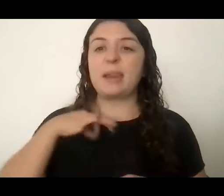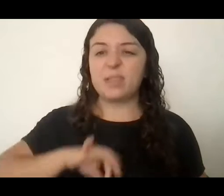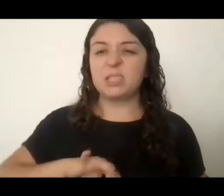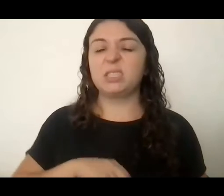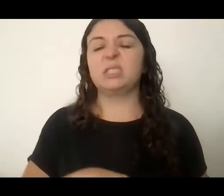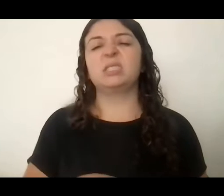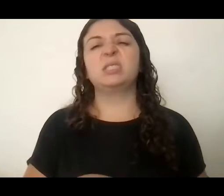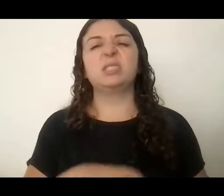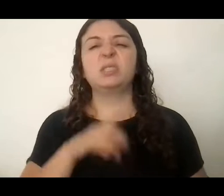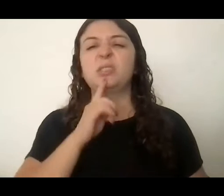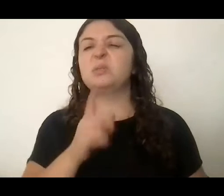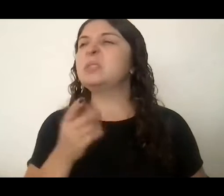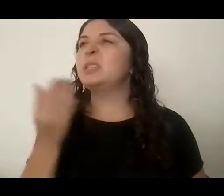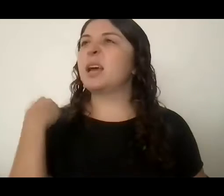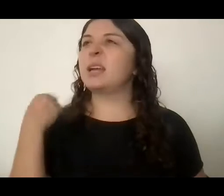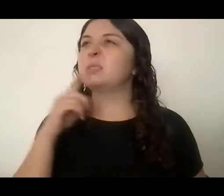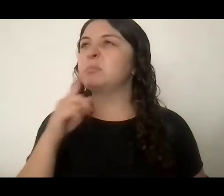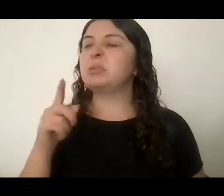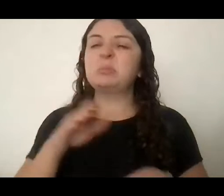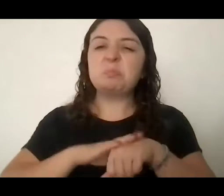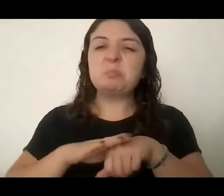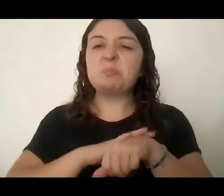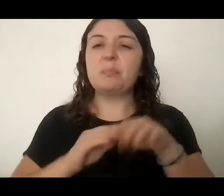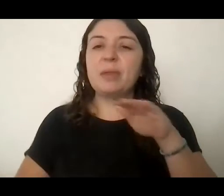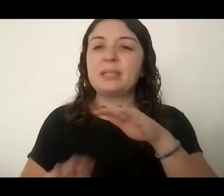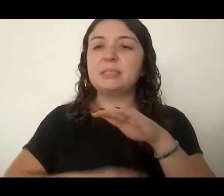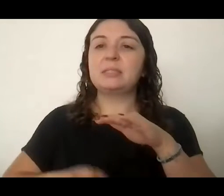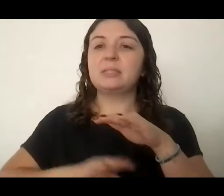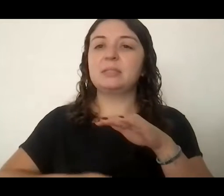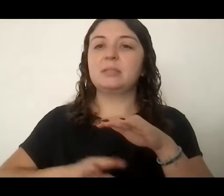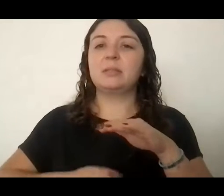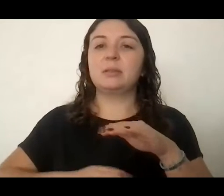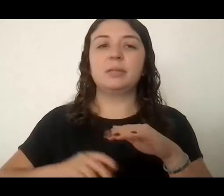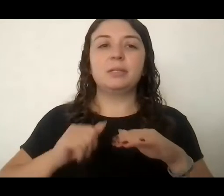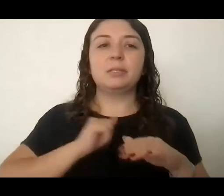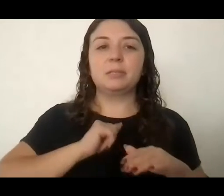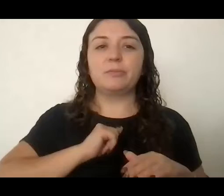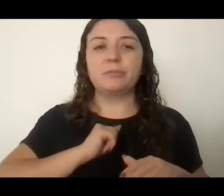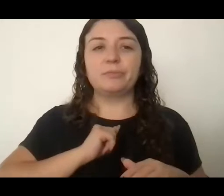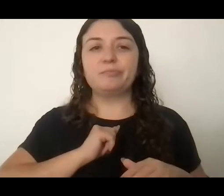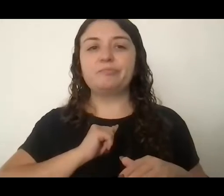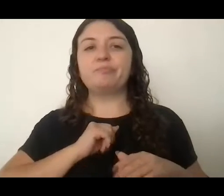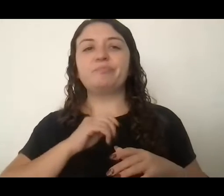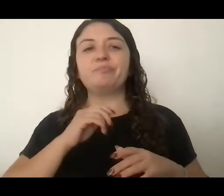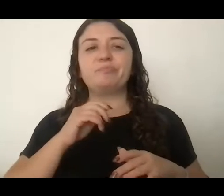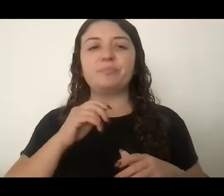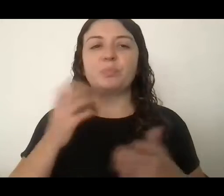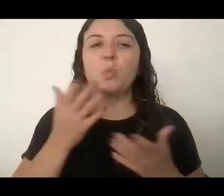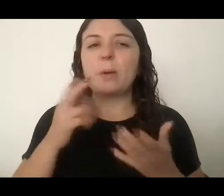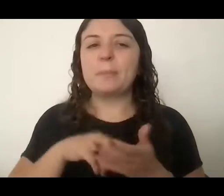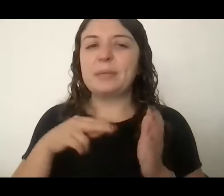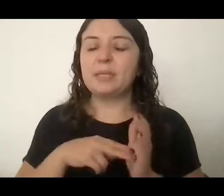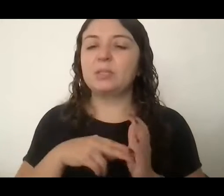basic overview of public benefits, explaining, for example, what Social Security Disability Insurance